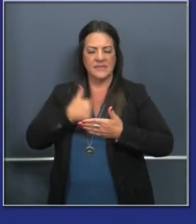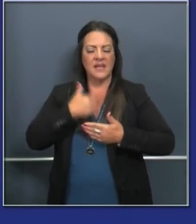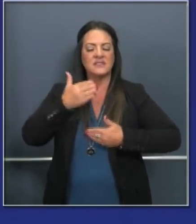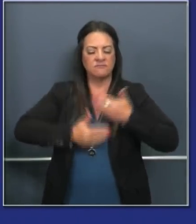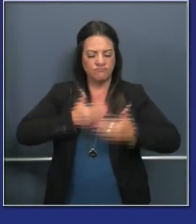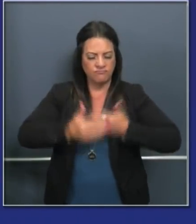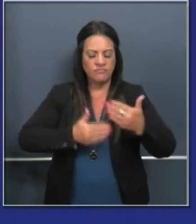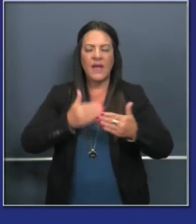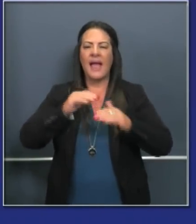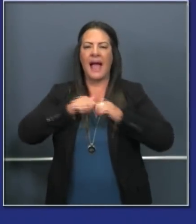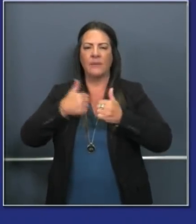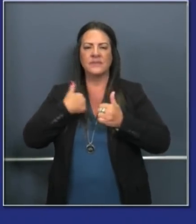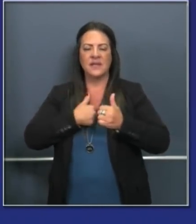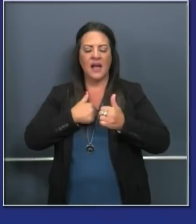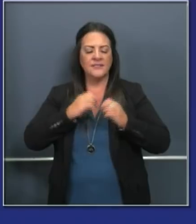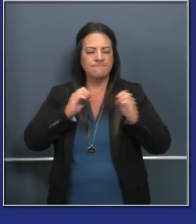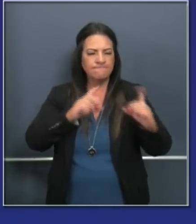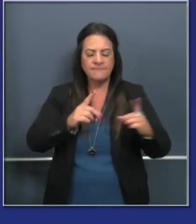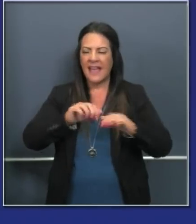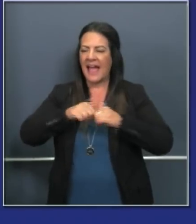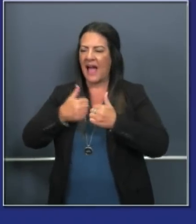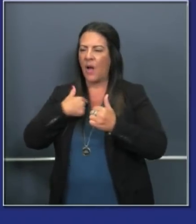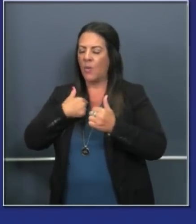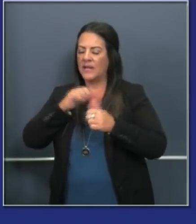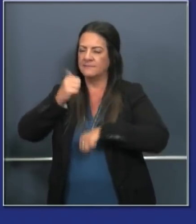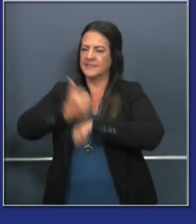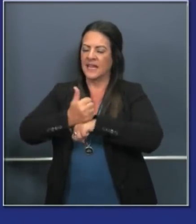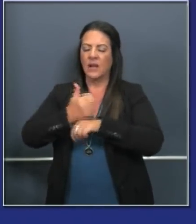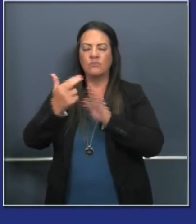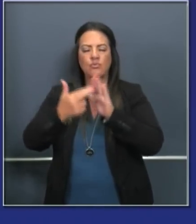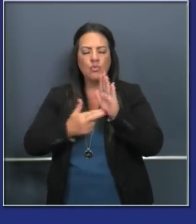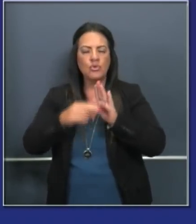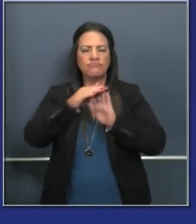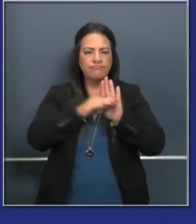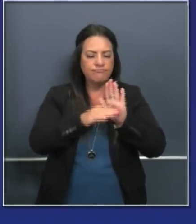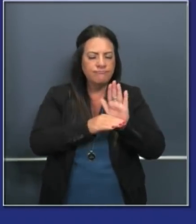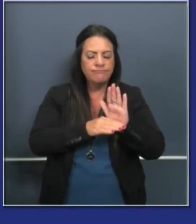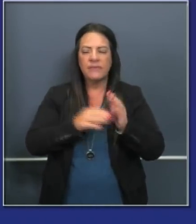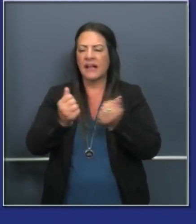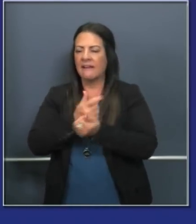ULTIMATELY HELP US GAUGE AND MAKING A PROTOCOLS AND PROCESS THAT HELP INFORM OUR GUIDELINES AND PROTOCOLS PROCEDURES AND MORE